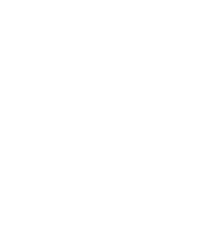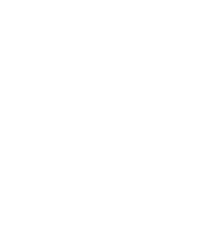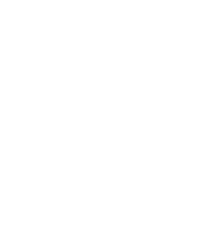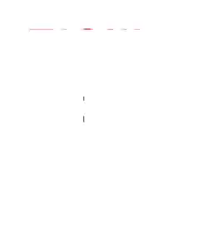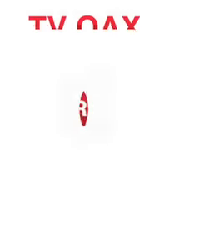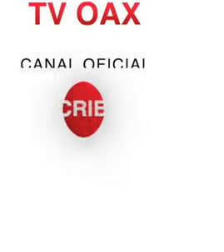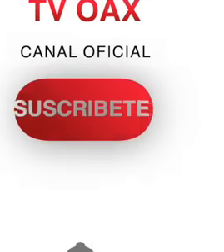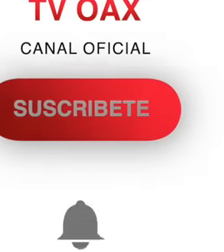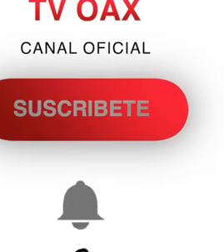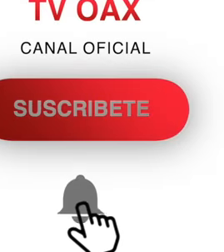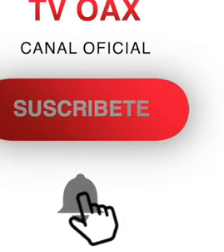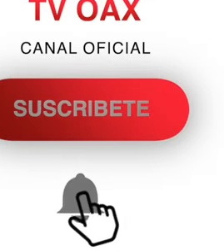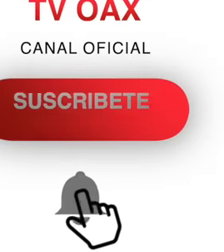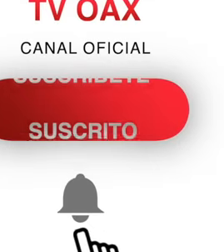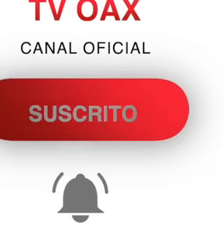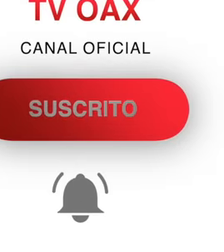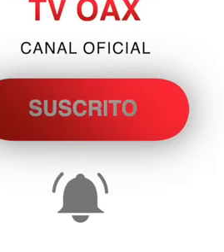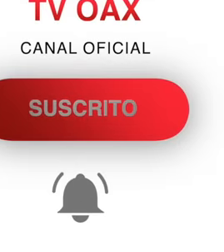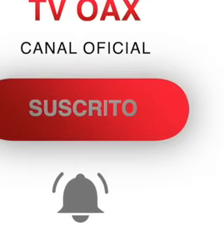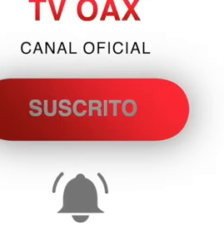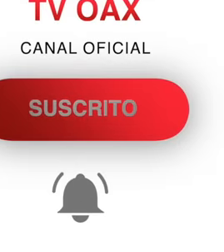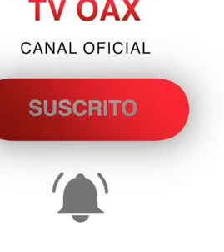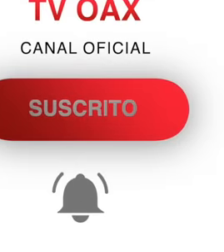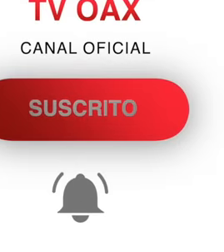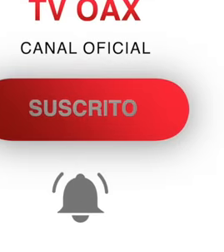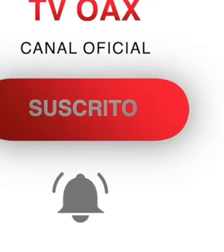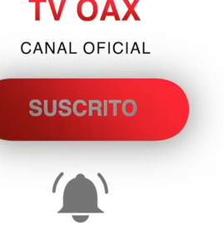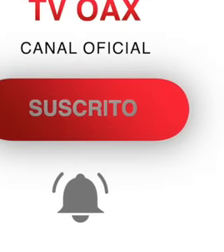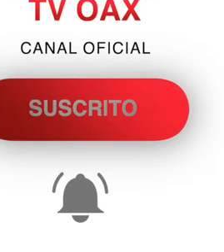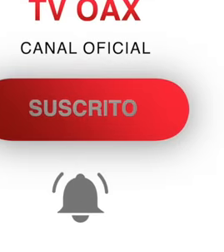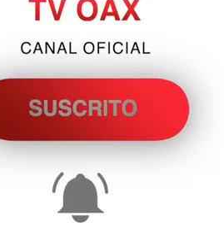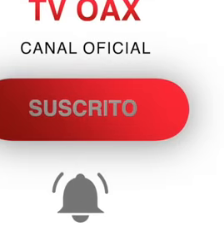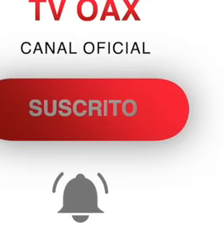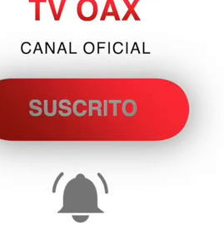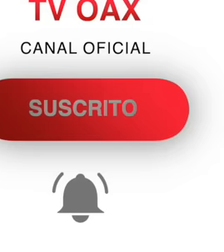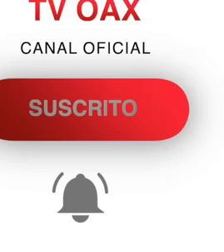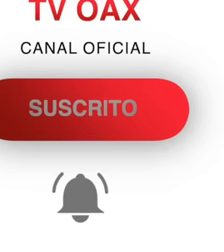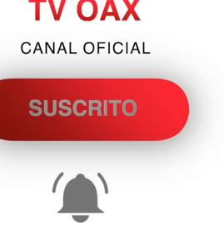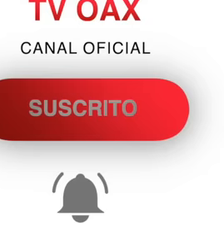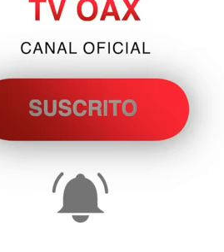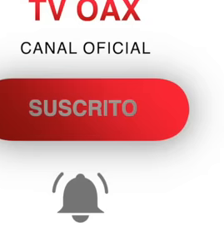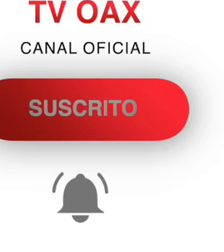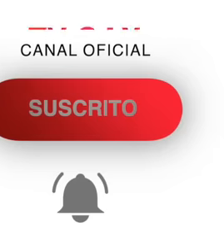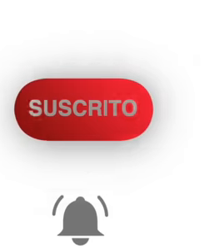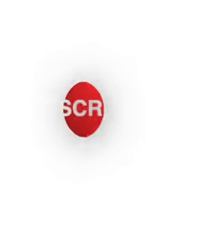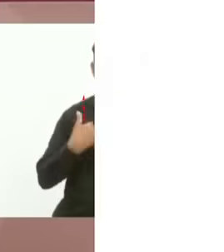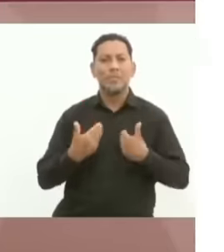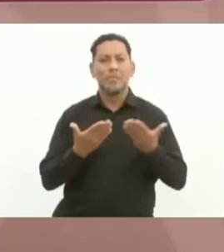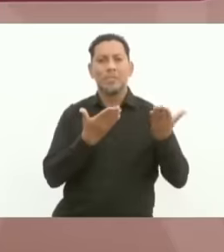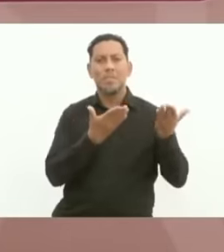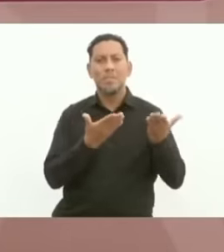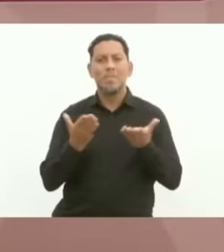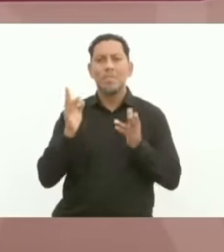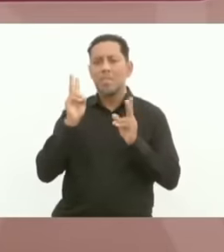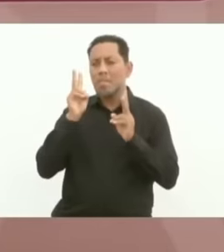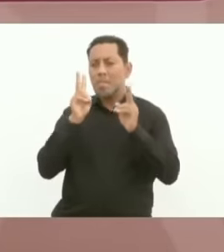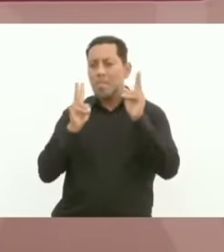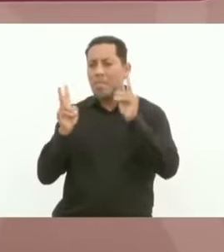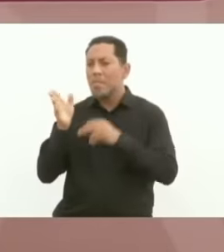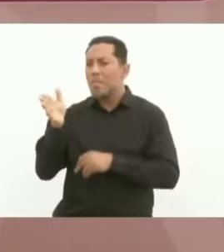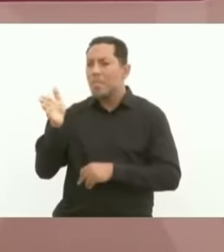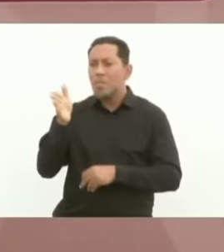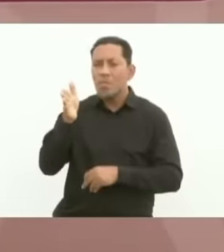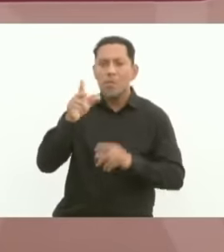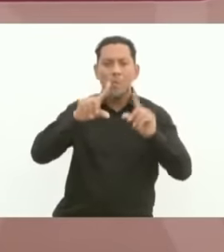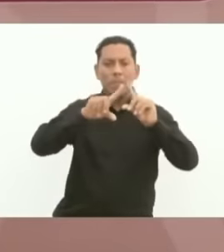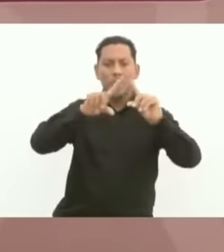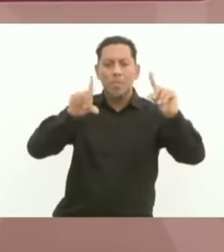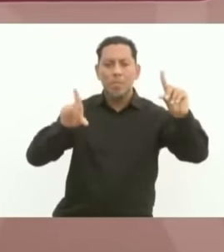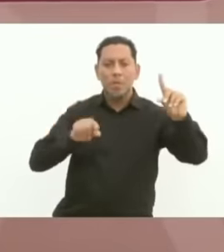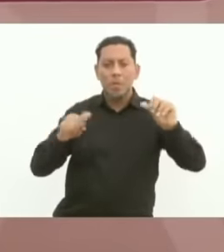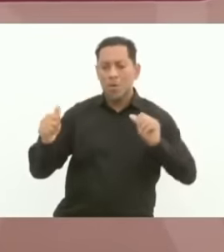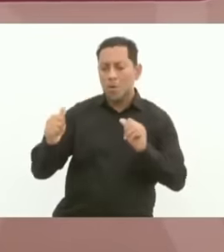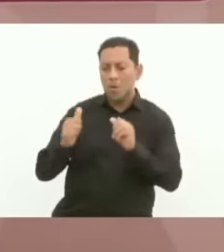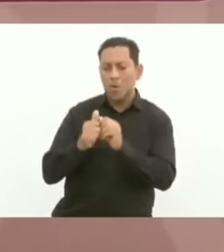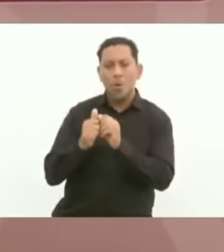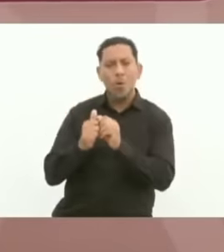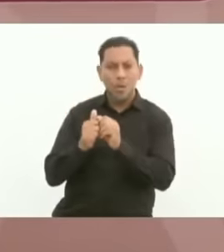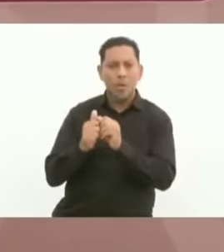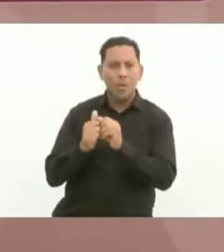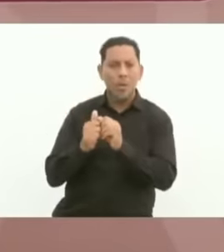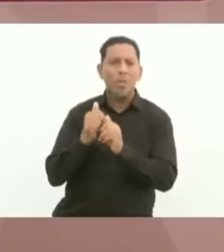Concordia I am visiting the country with the best president of Mexico, Andrés Manuel López